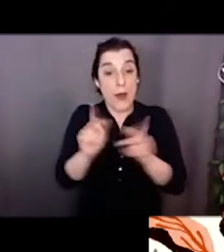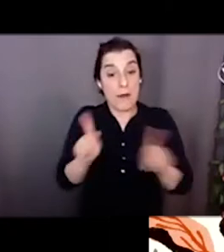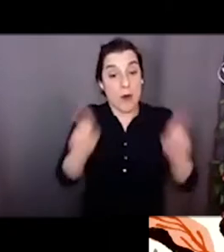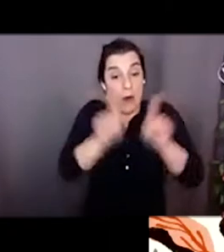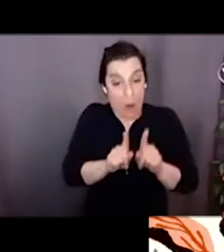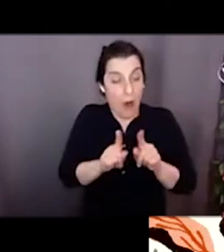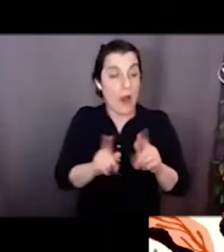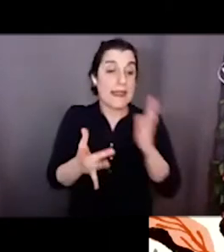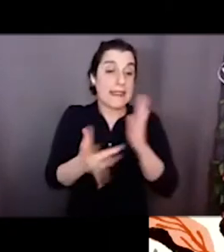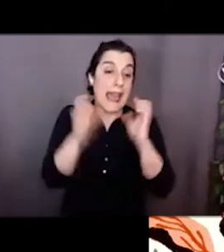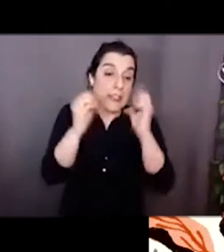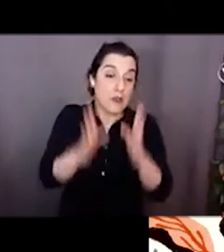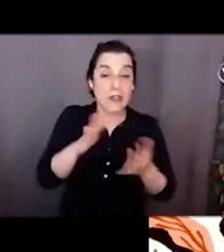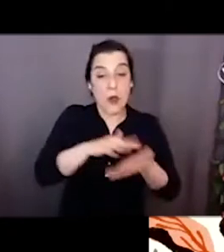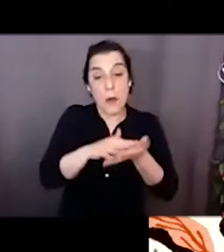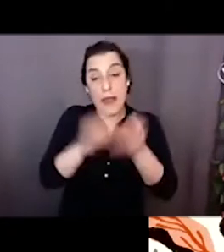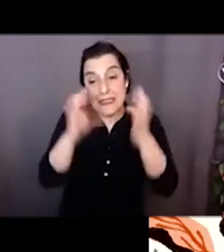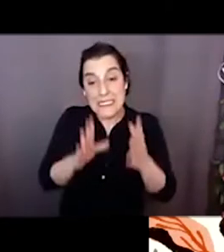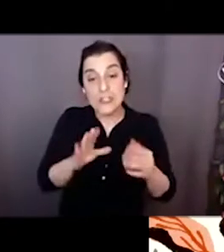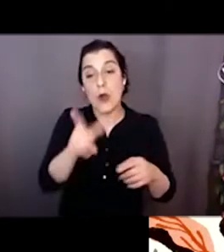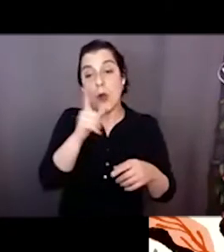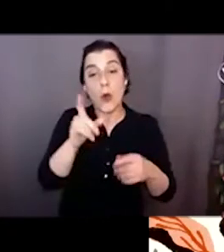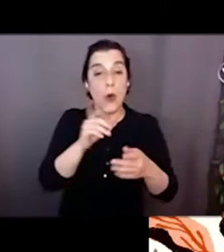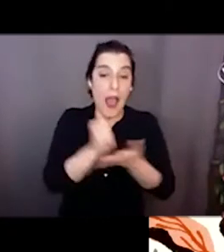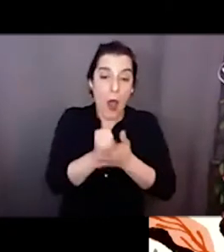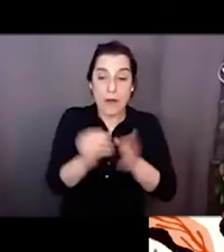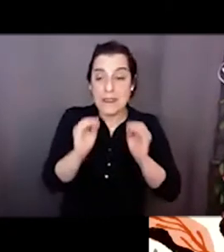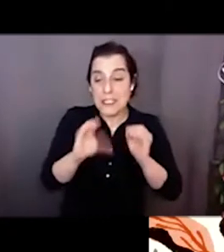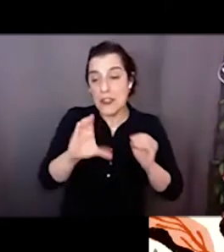braille teachers can travel teachers, classroom aides and readers.